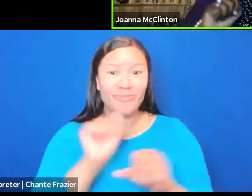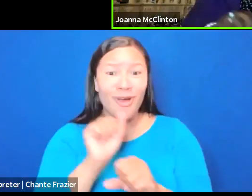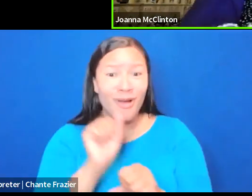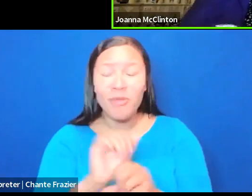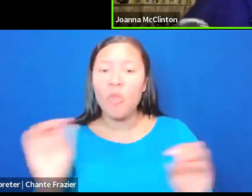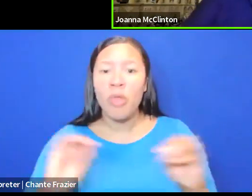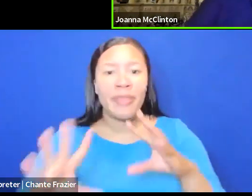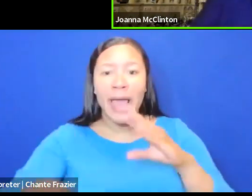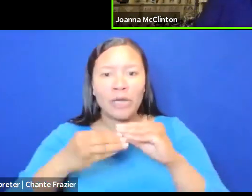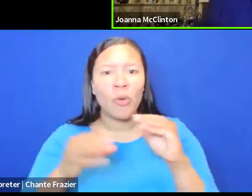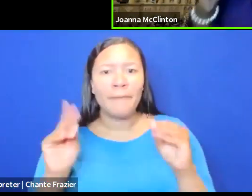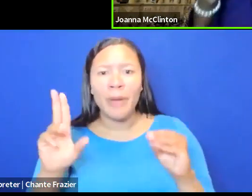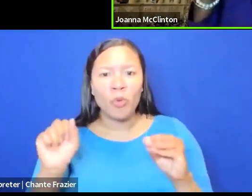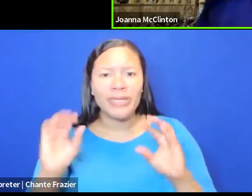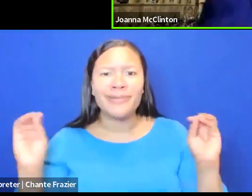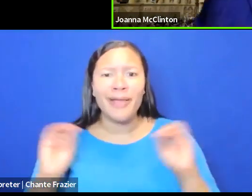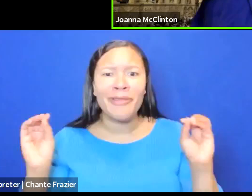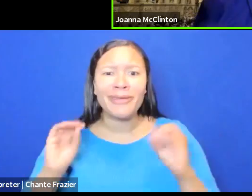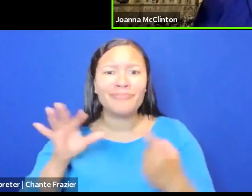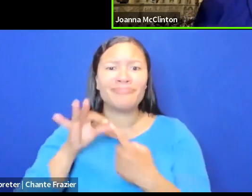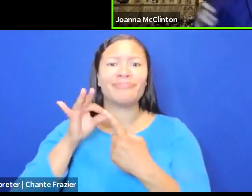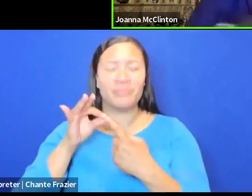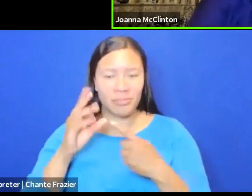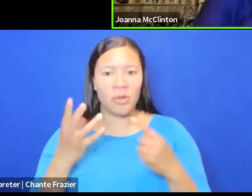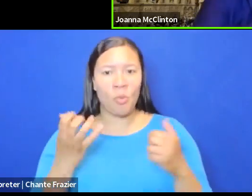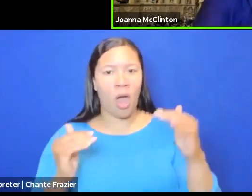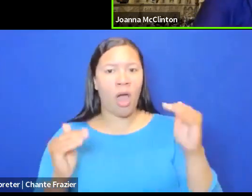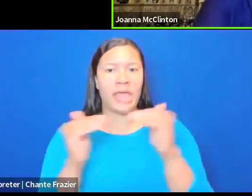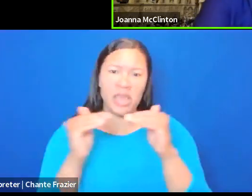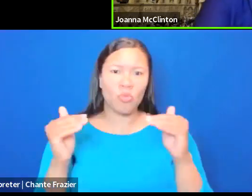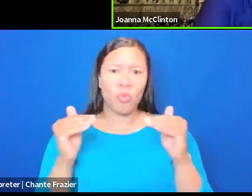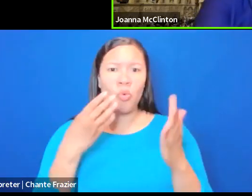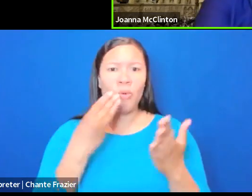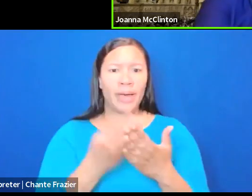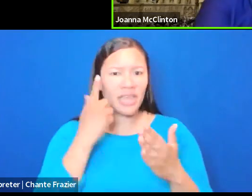imagine 50 more years for us to just get the same wage for